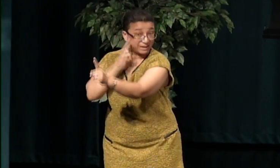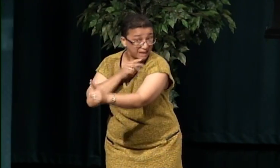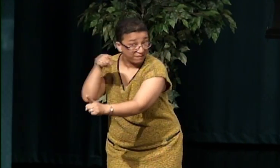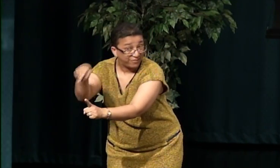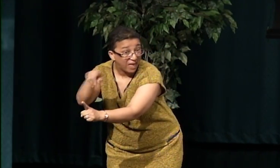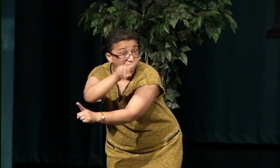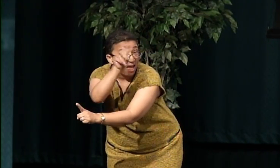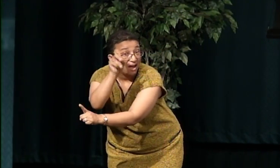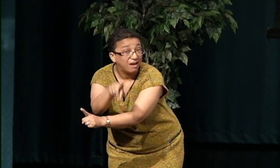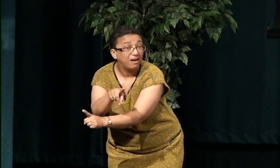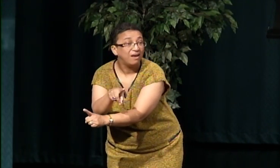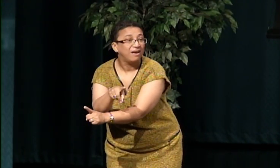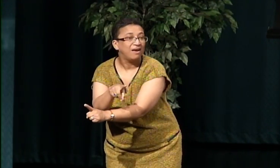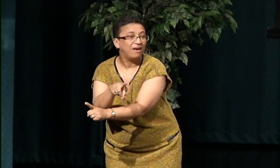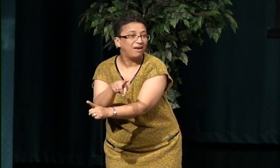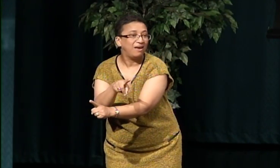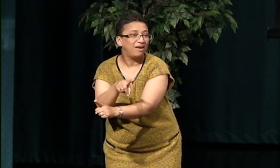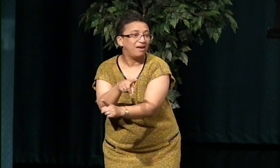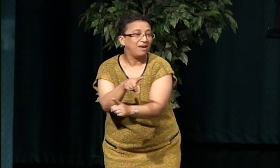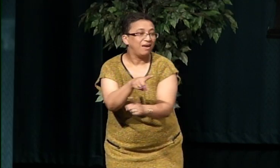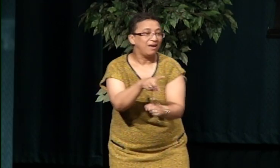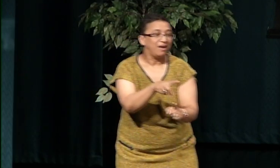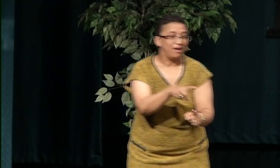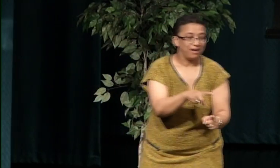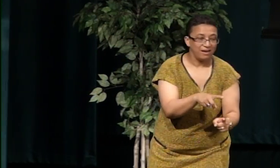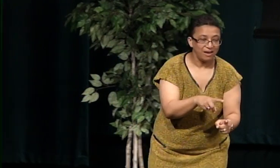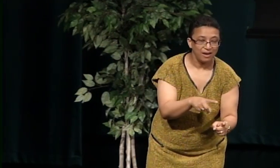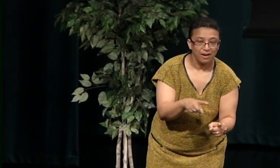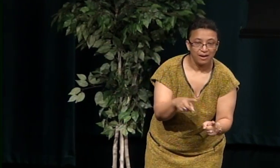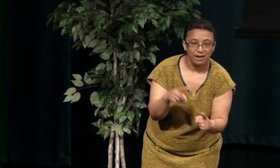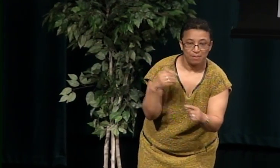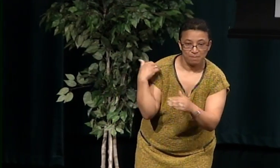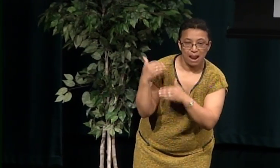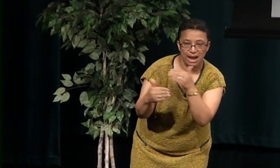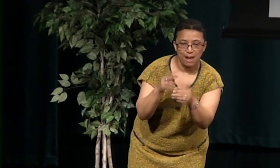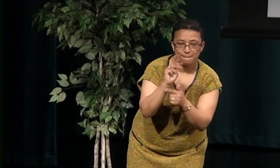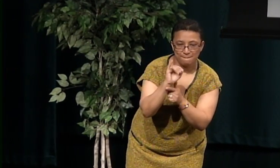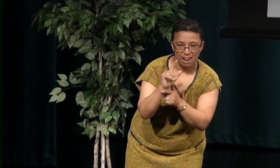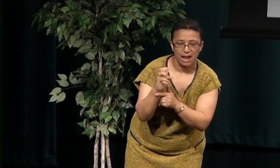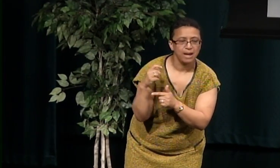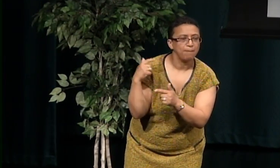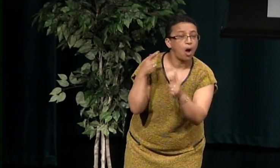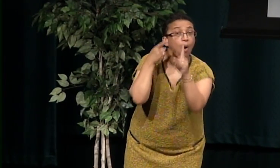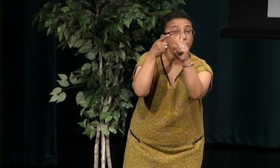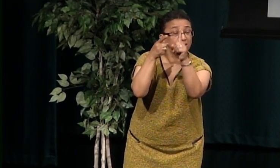The millennium goals.